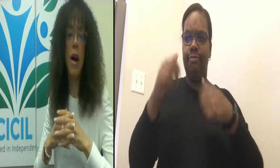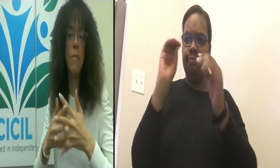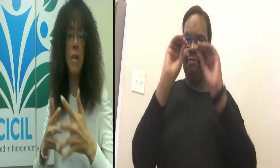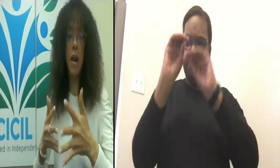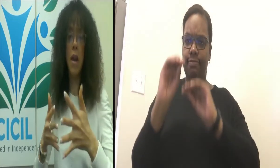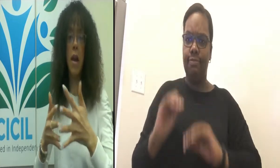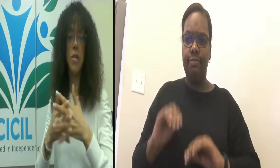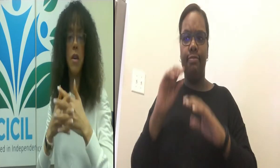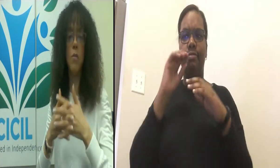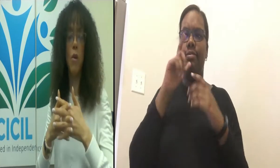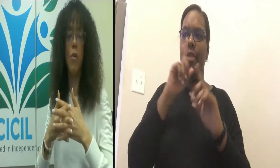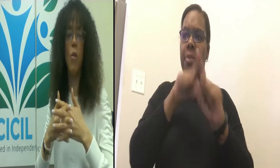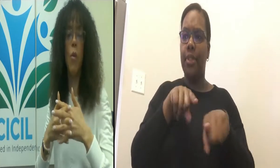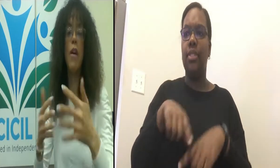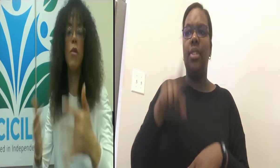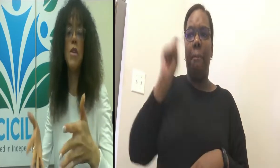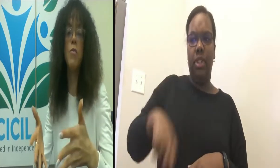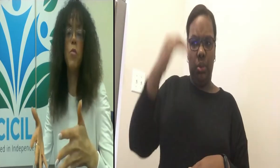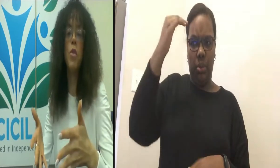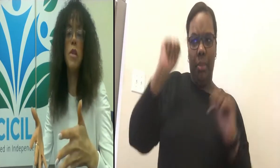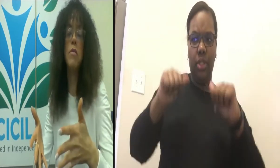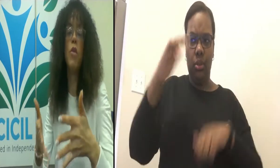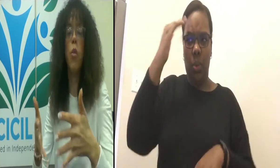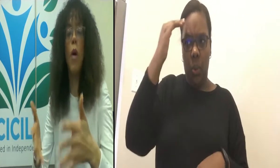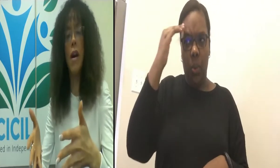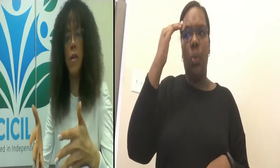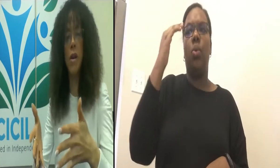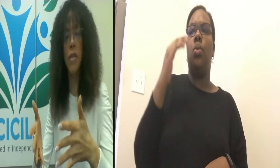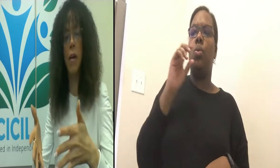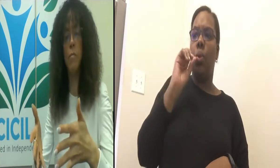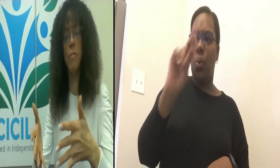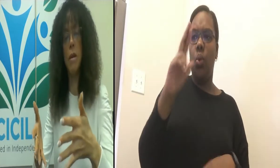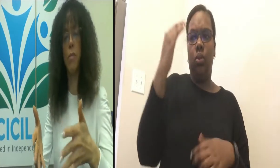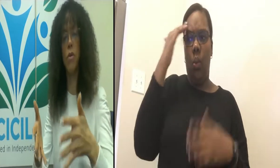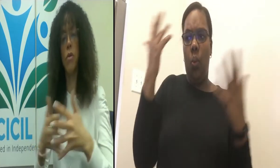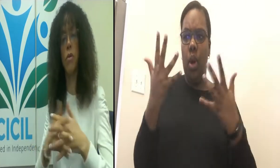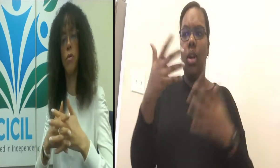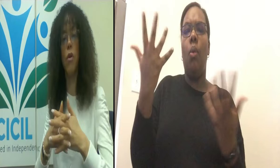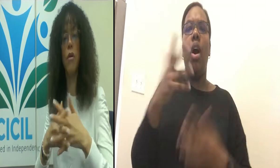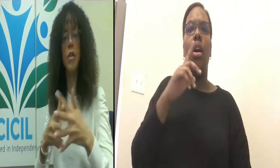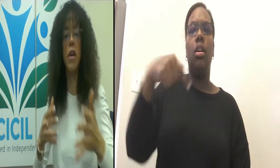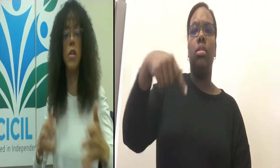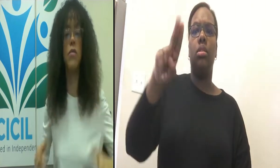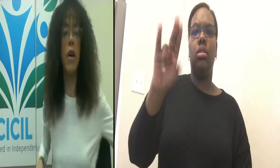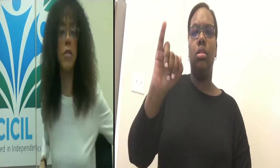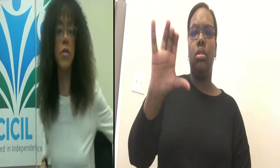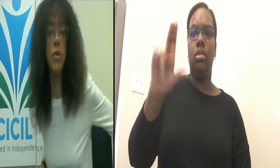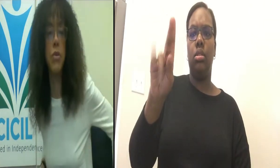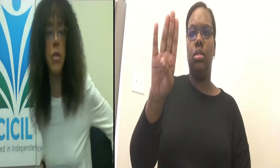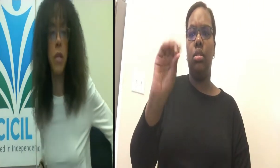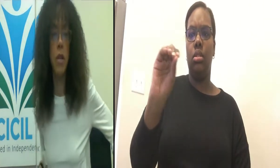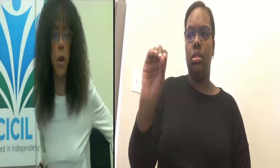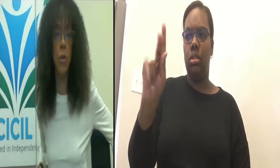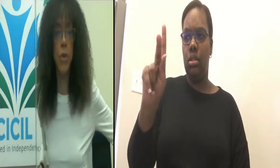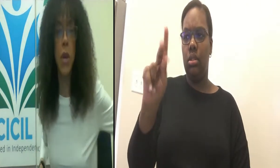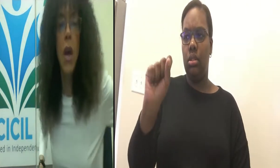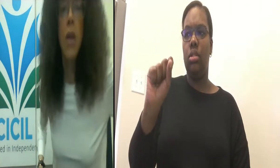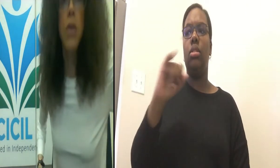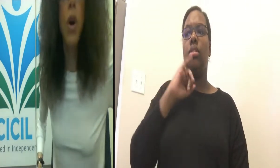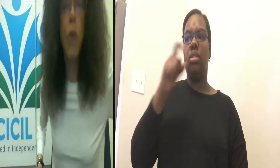has contracted out to and so I began asking "well why are we requiring that